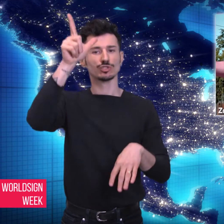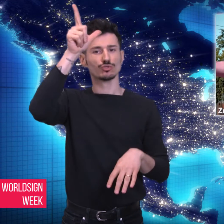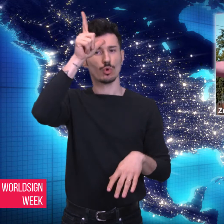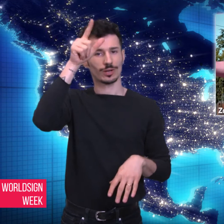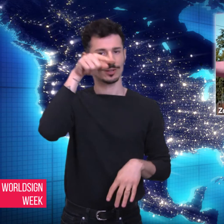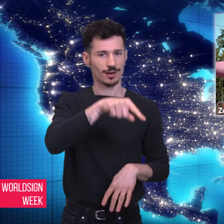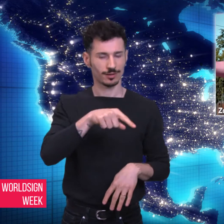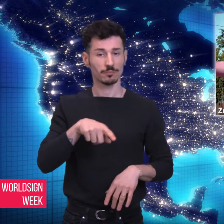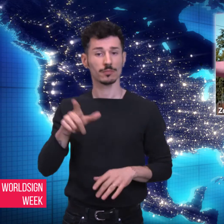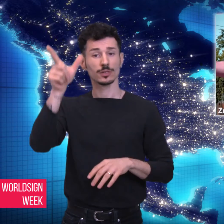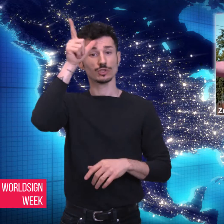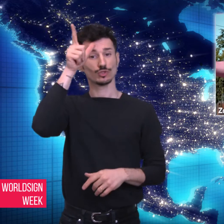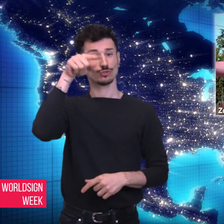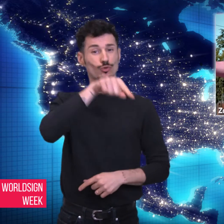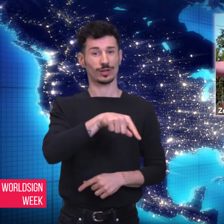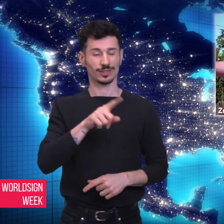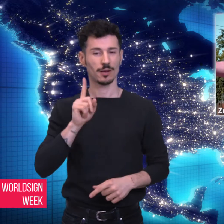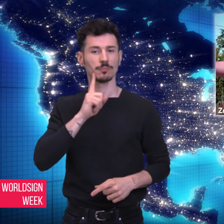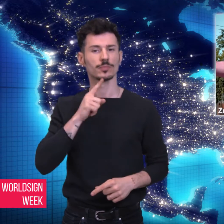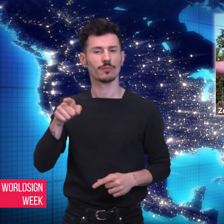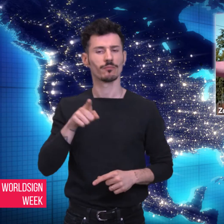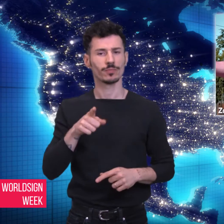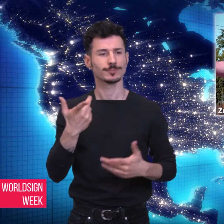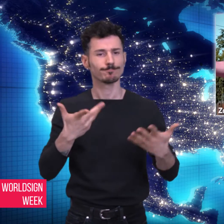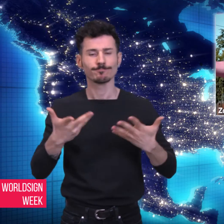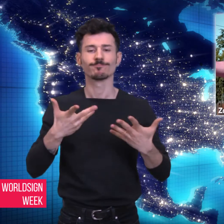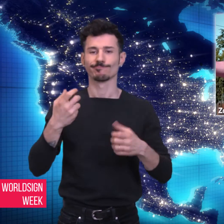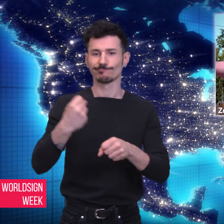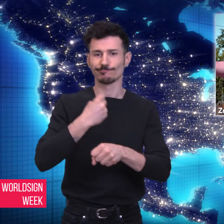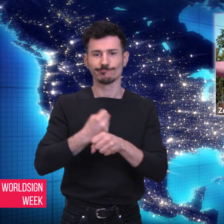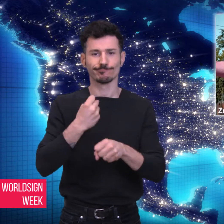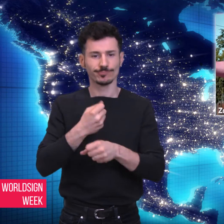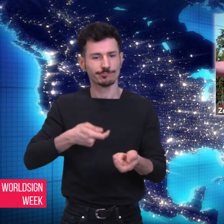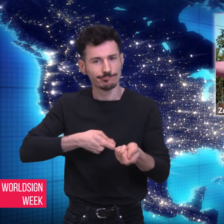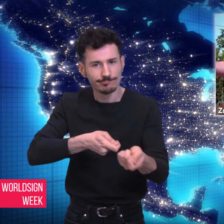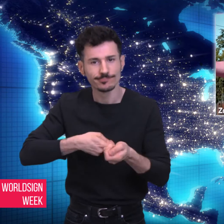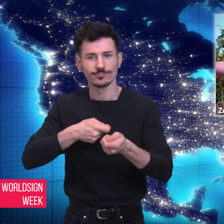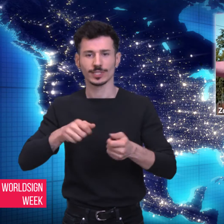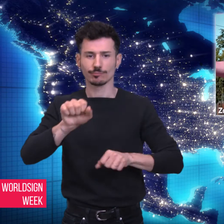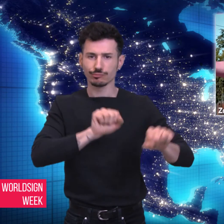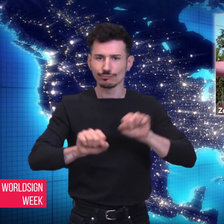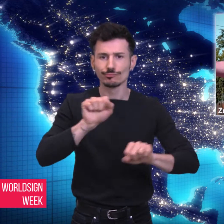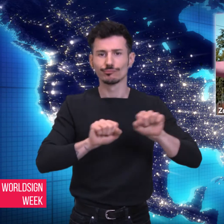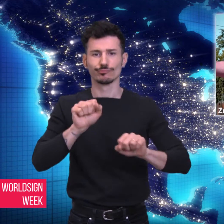to flee from Syria into Jordan. Mustafa lived in